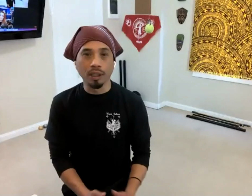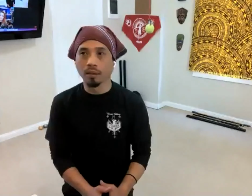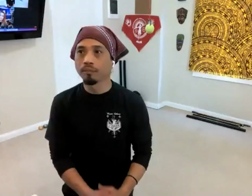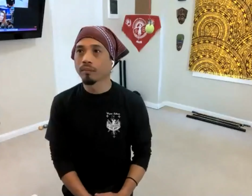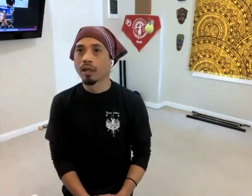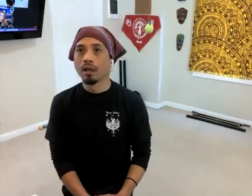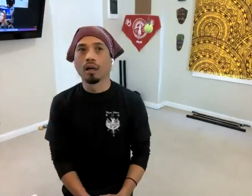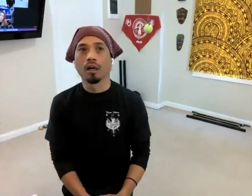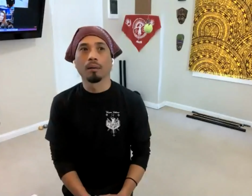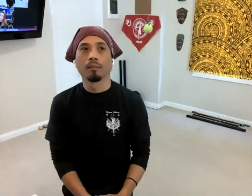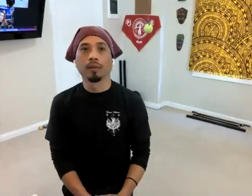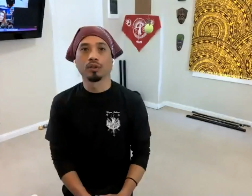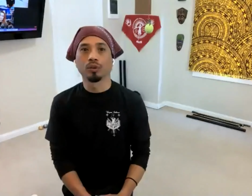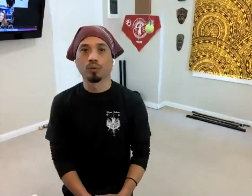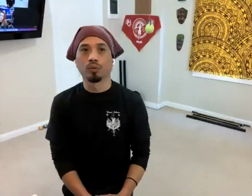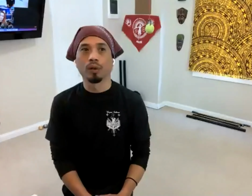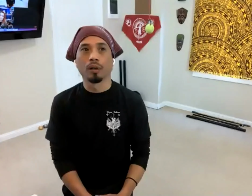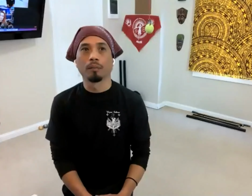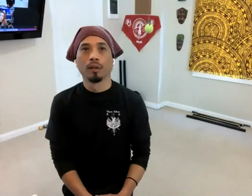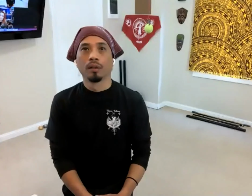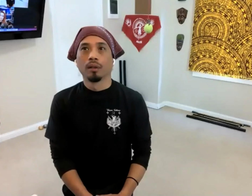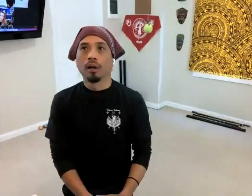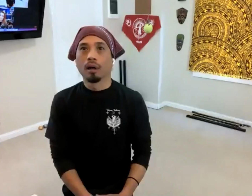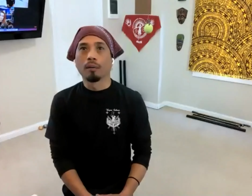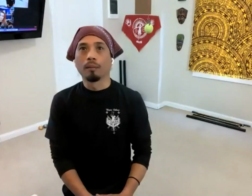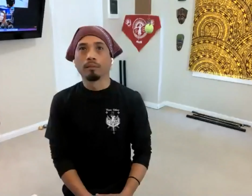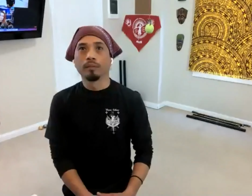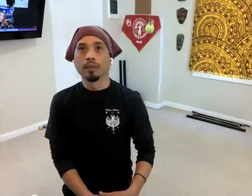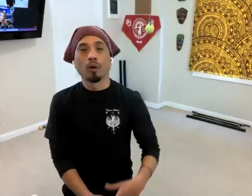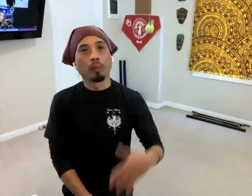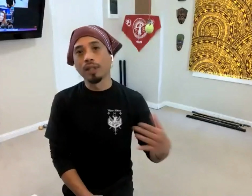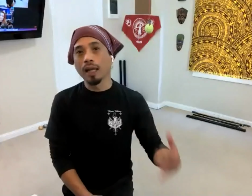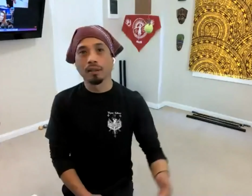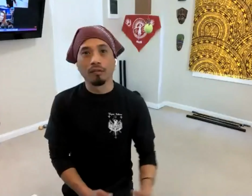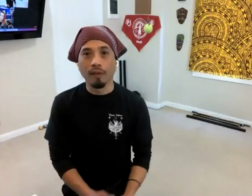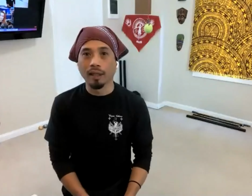FIGHT BULLYING. TO PROTECT AND DEFEND THE WEAK